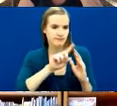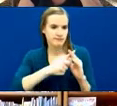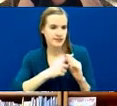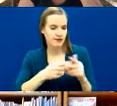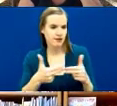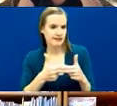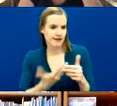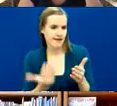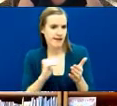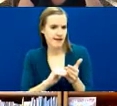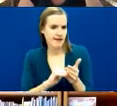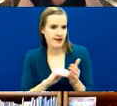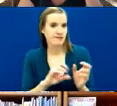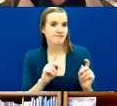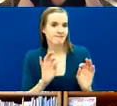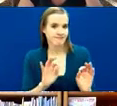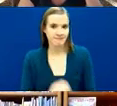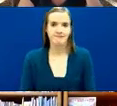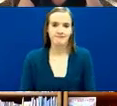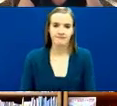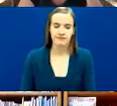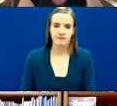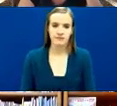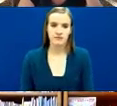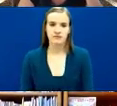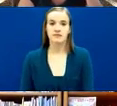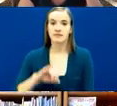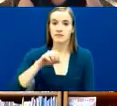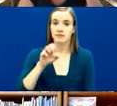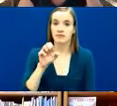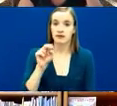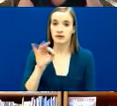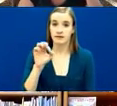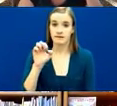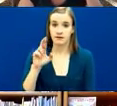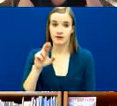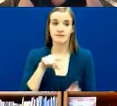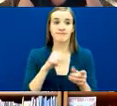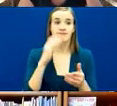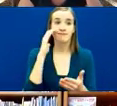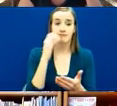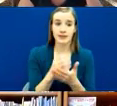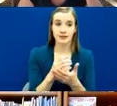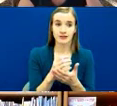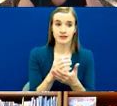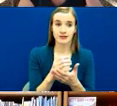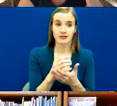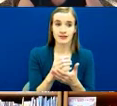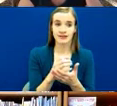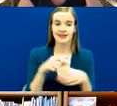There. Jennifer: This is actually a photograph of my second protest that I participated